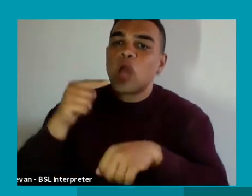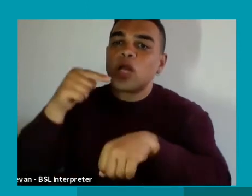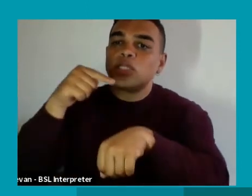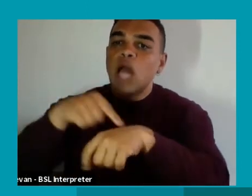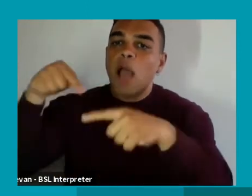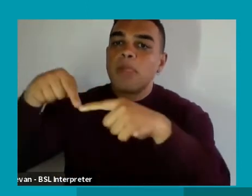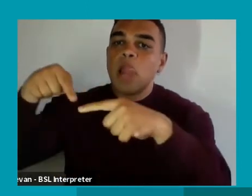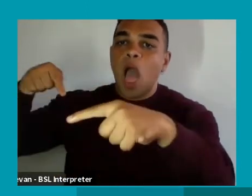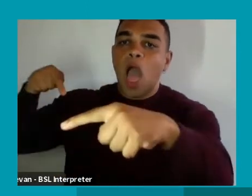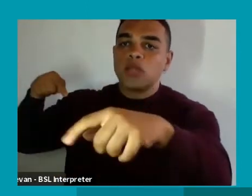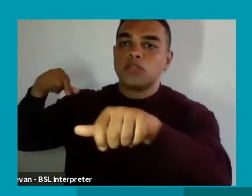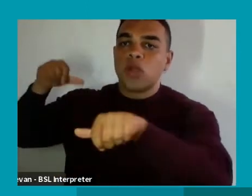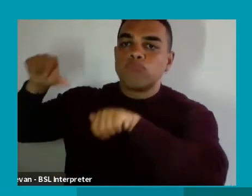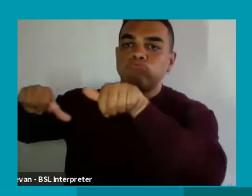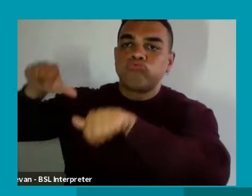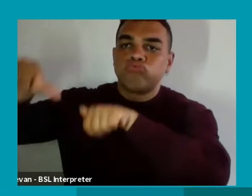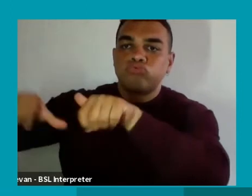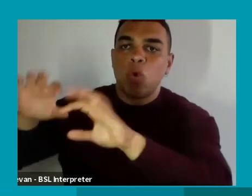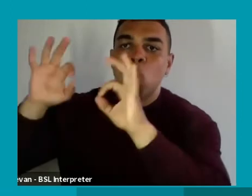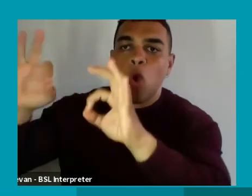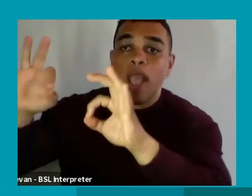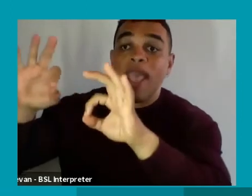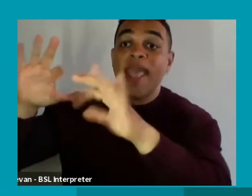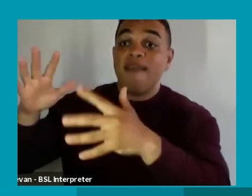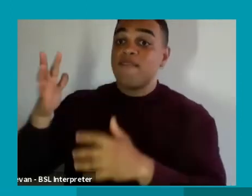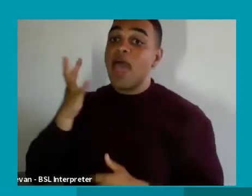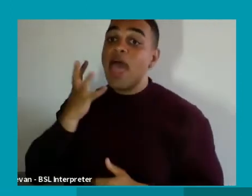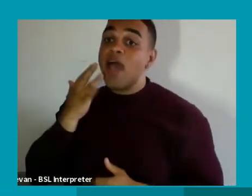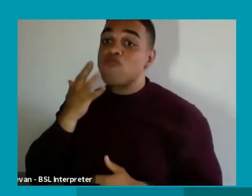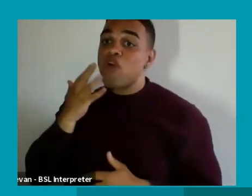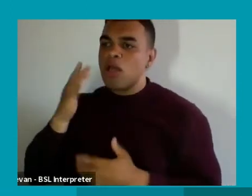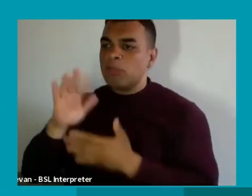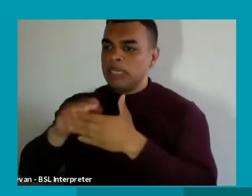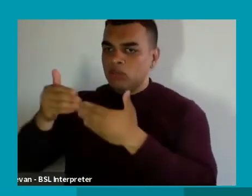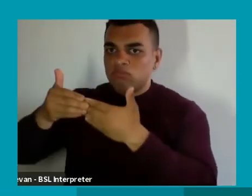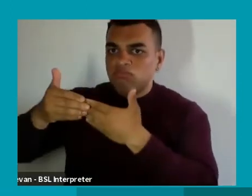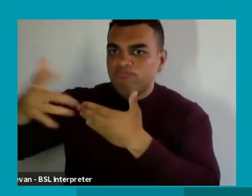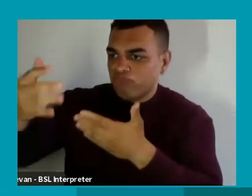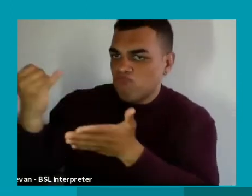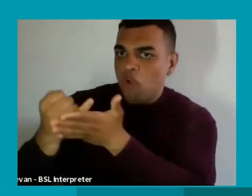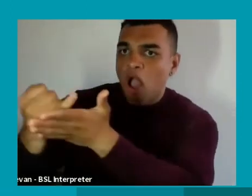so you have to make sure that you have one date format and stick with it. As we said before,